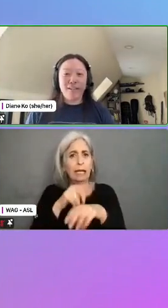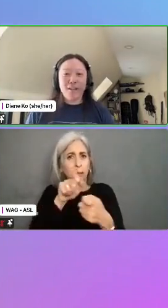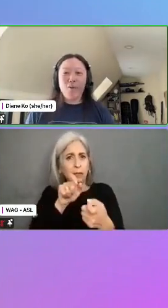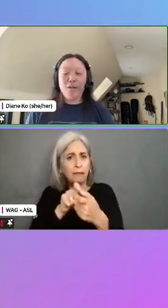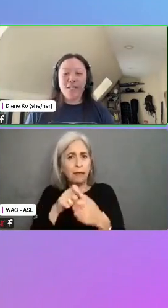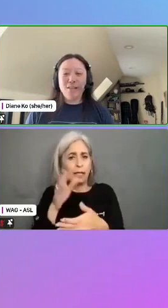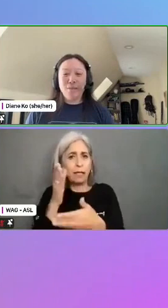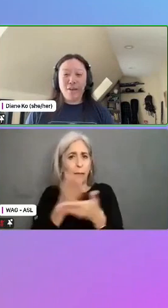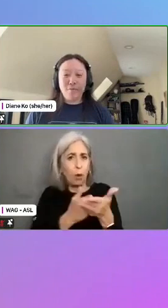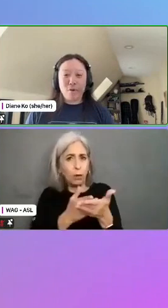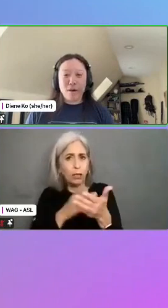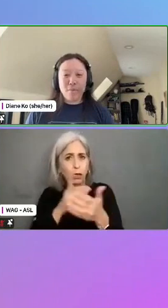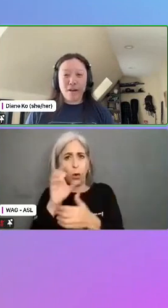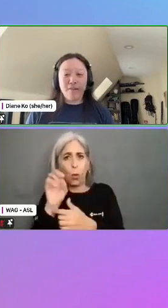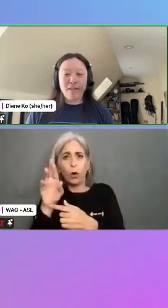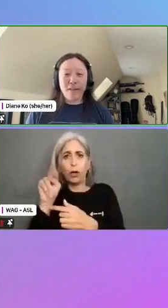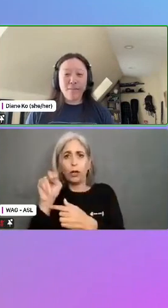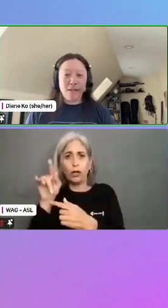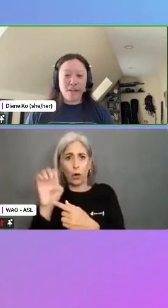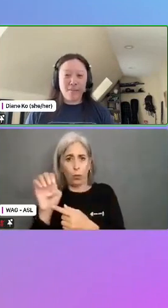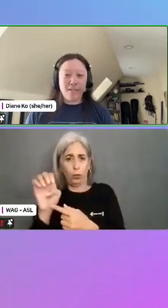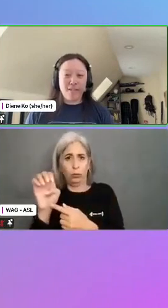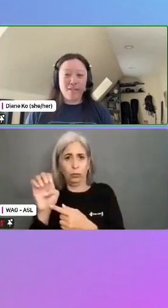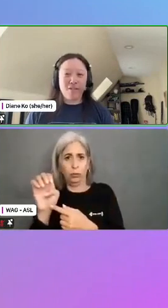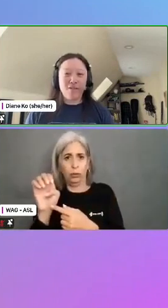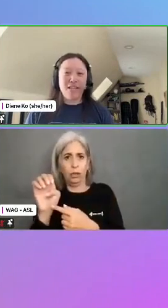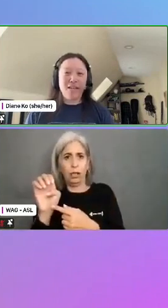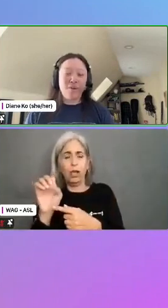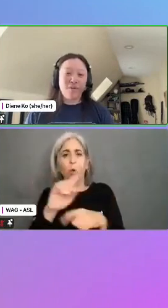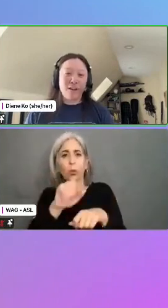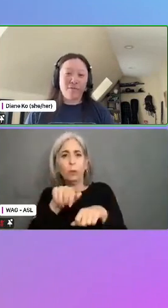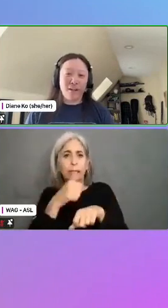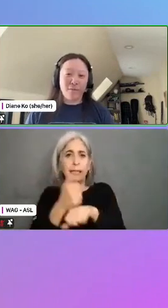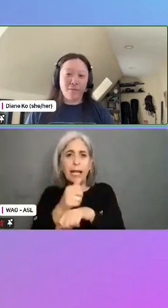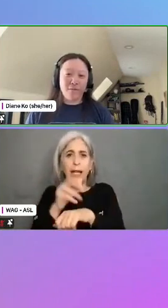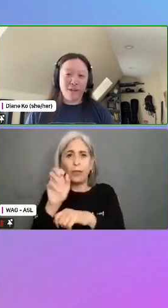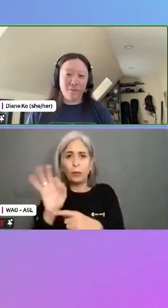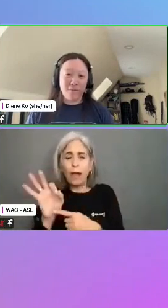find. Setting the error text 2 undefined rather than false will result in not the attribute rendering on the